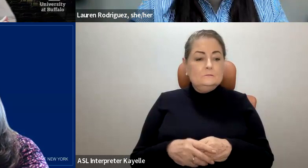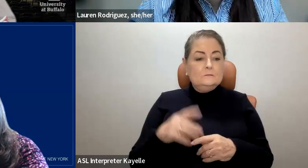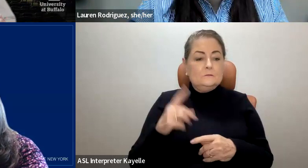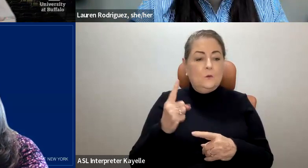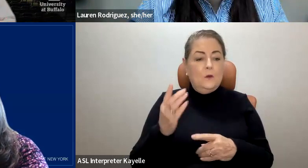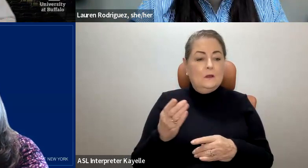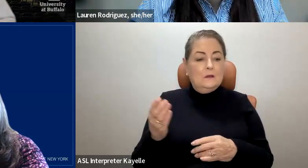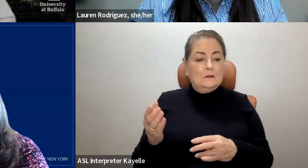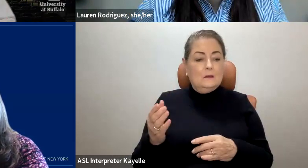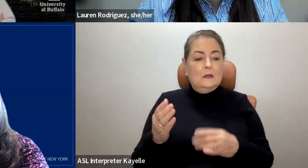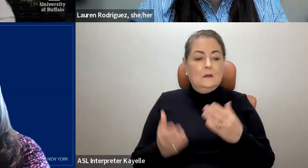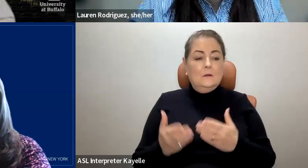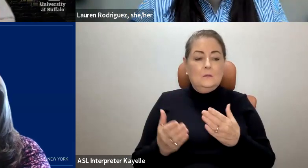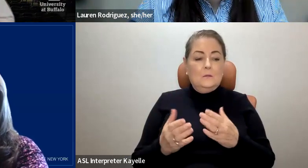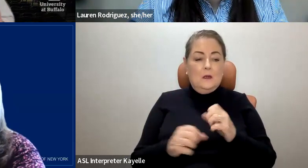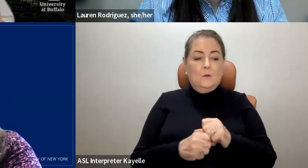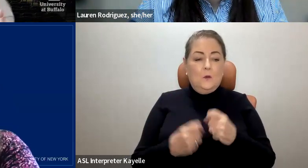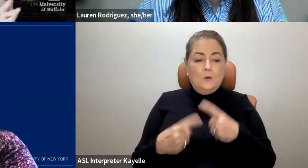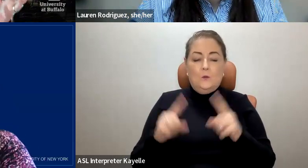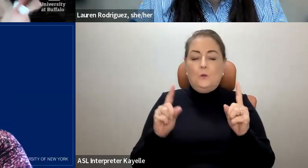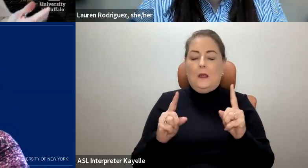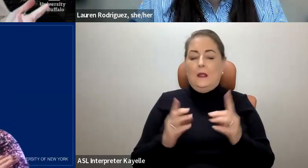that may work well and try to try to be broad and encompass